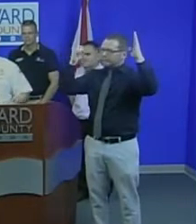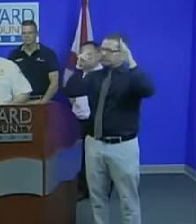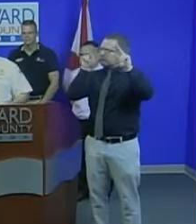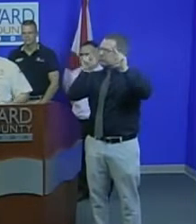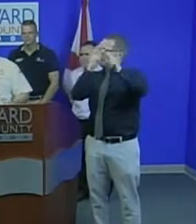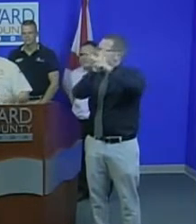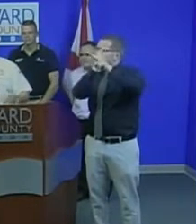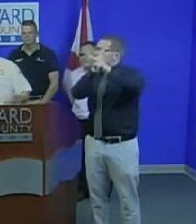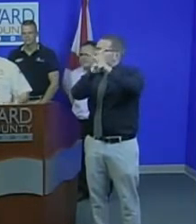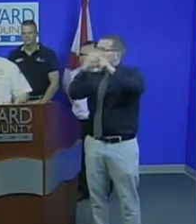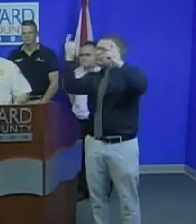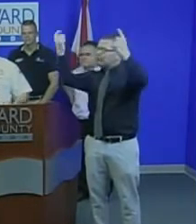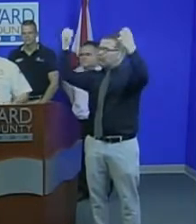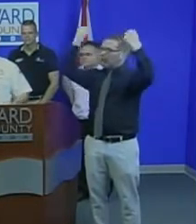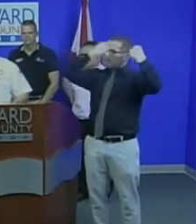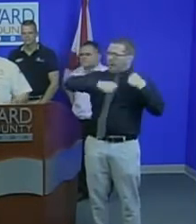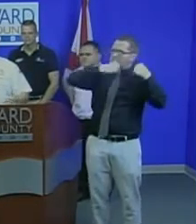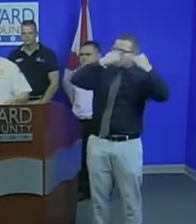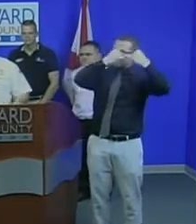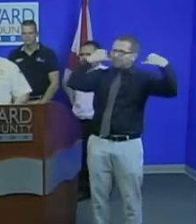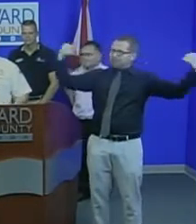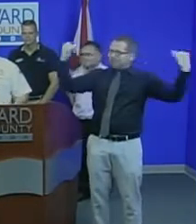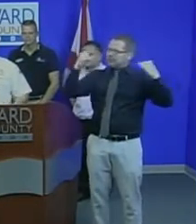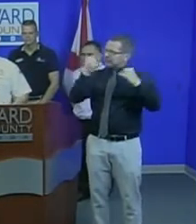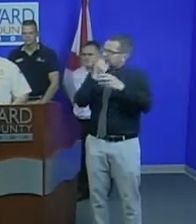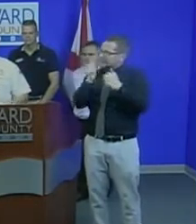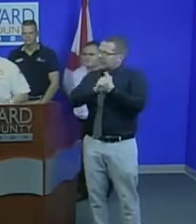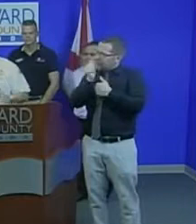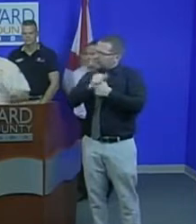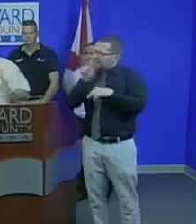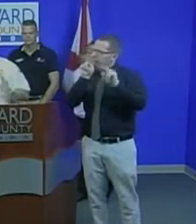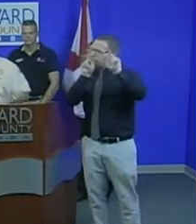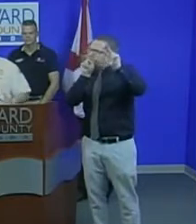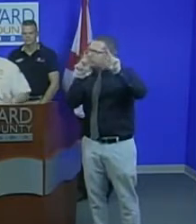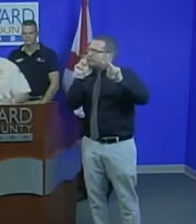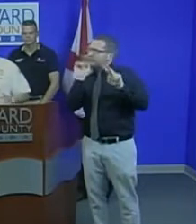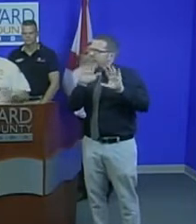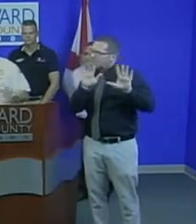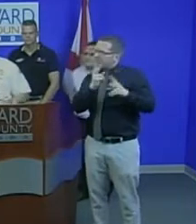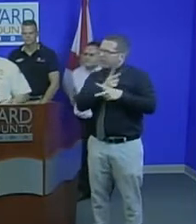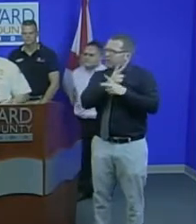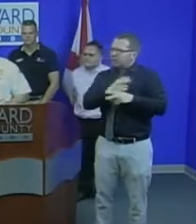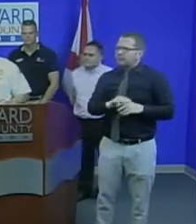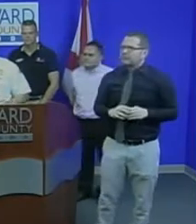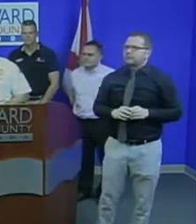THE EMERGENCY ROOMS HAVE SHOWN A GREAT UP TICK IN INJURIES AS WE GET STRESSED AND RUSHING TO COMPLETE THINGS.